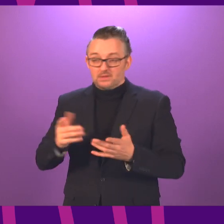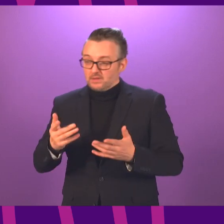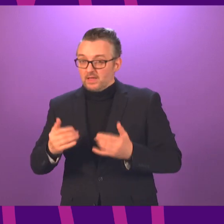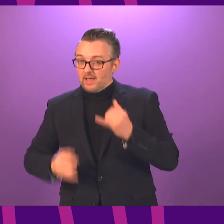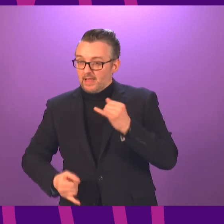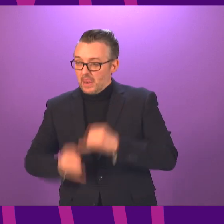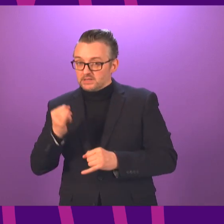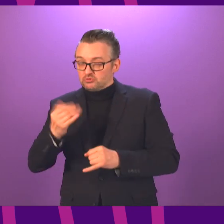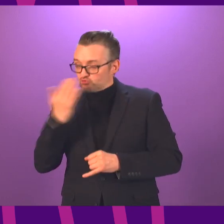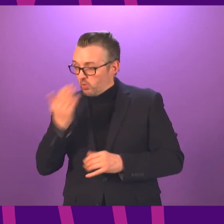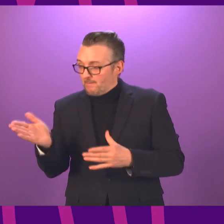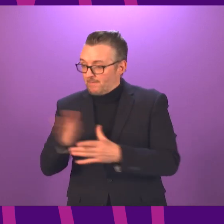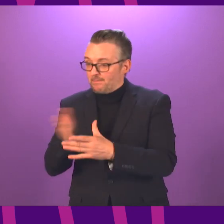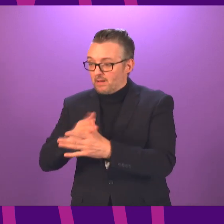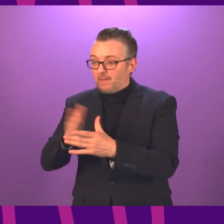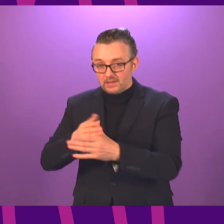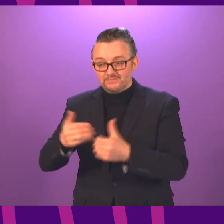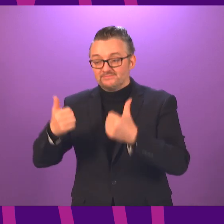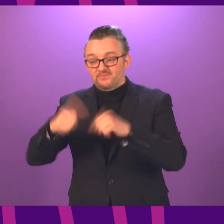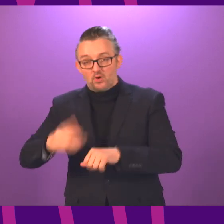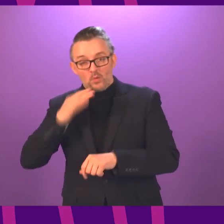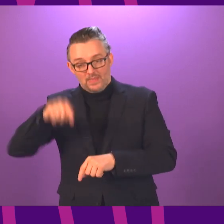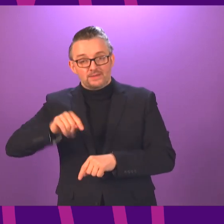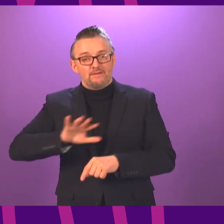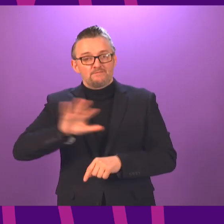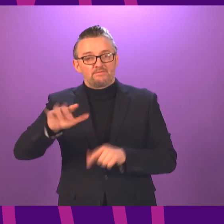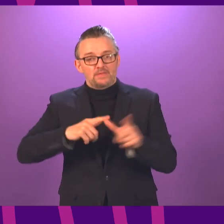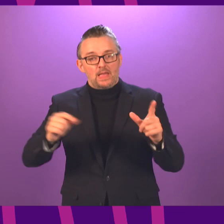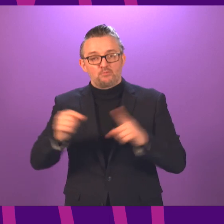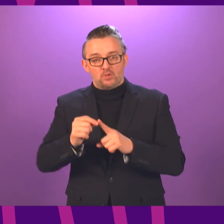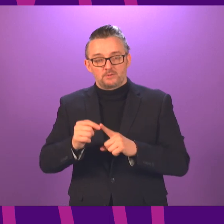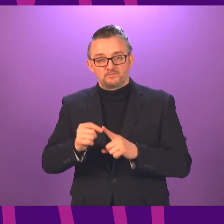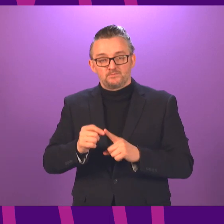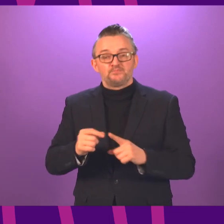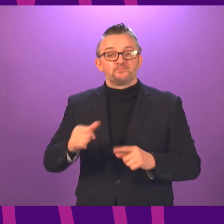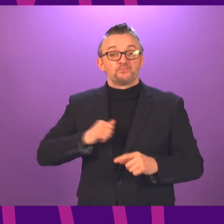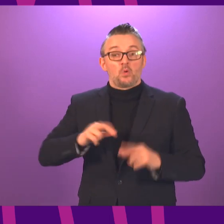phase of school return to take place on that date. Communal worship will also, we hope,